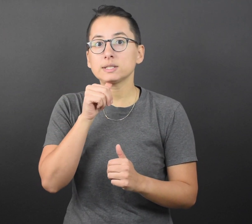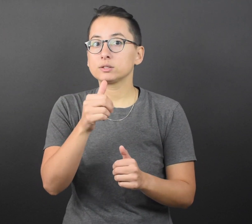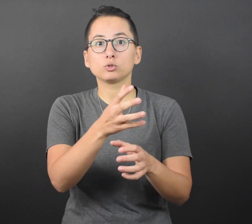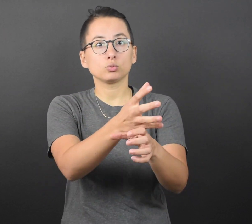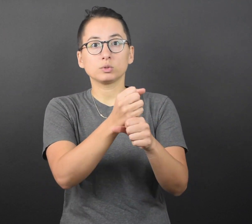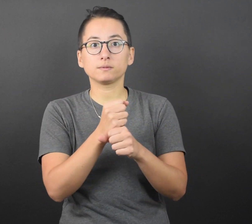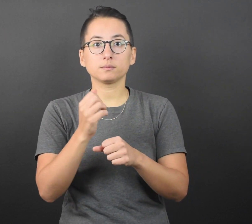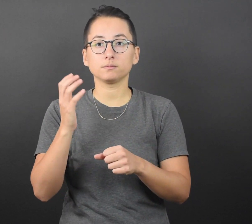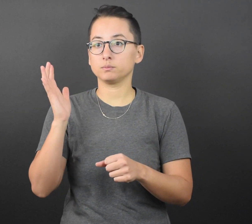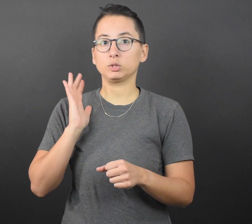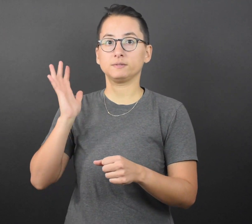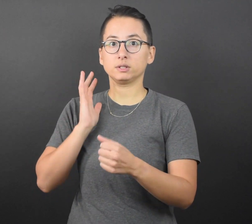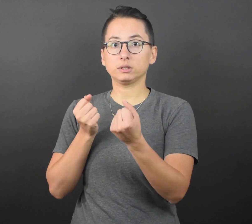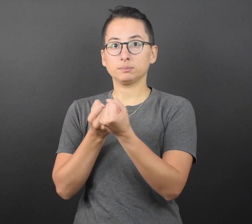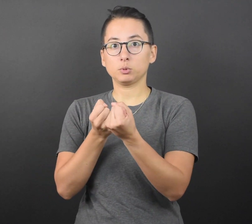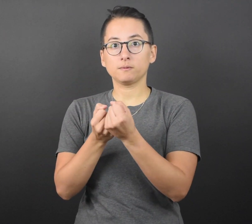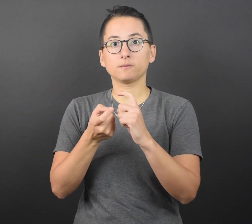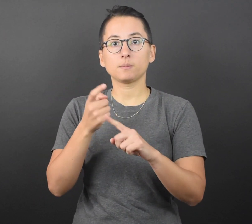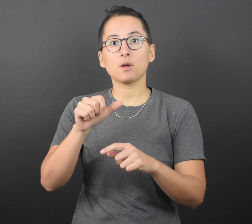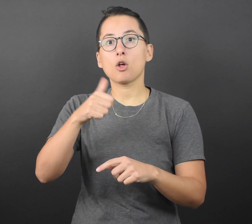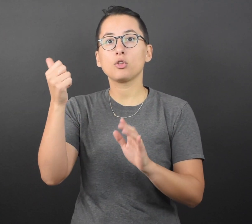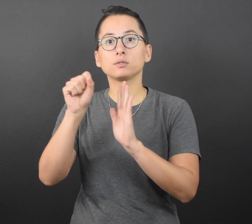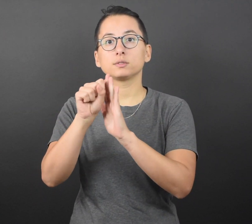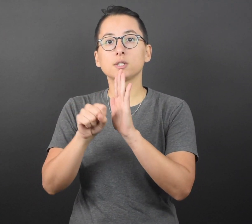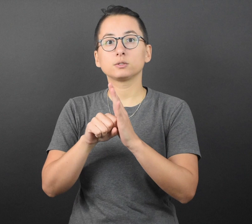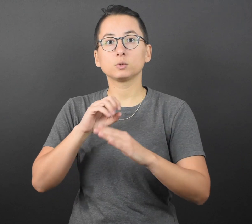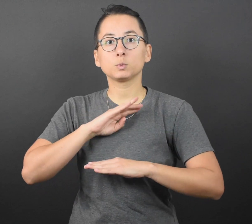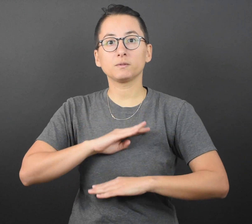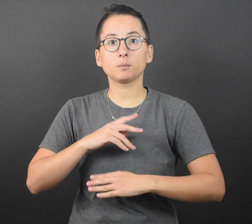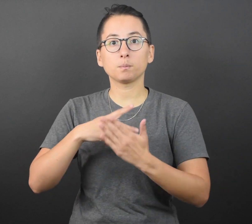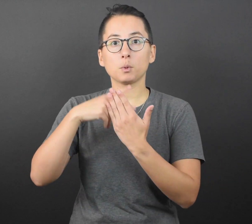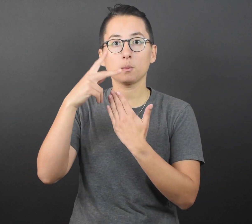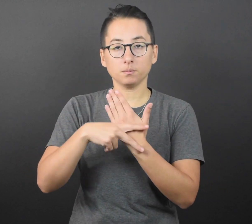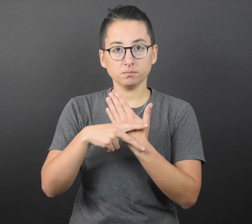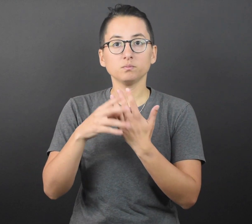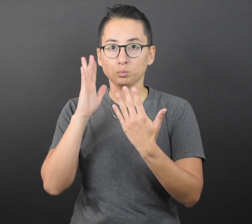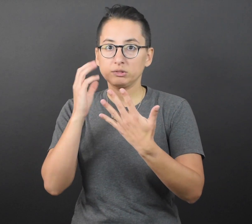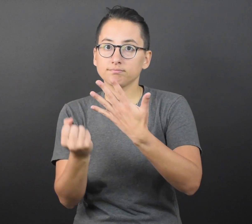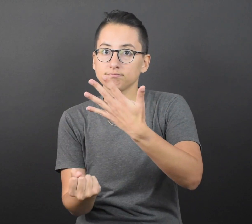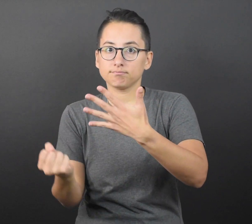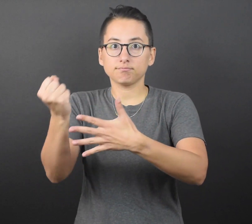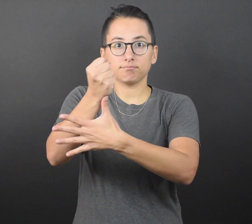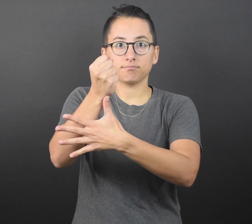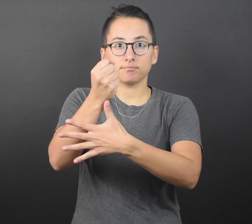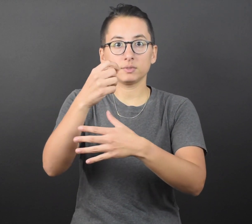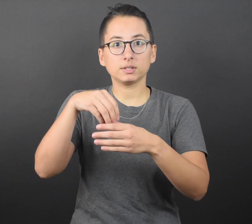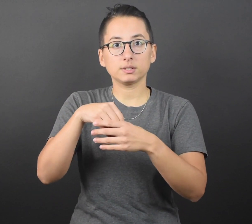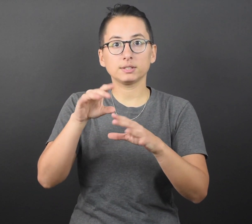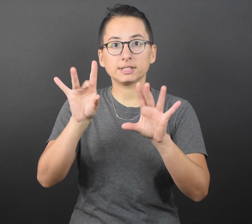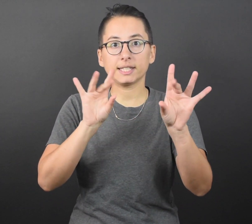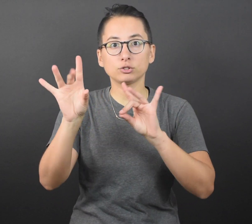people of color individuals; employ 6 people or fewer; and/or did not receive previous